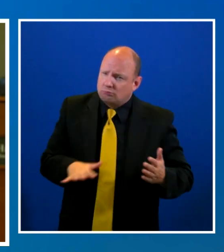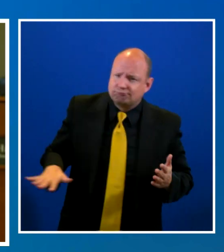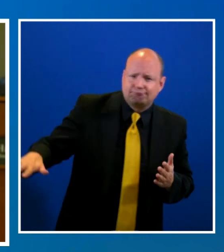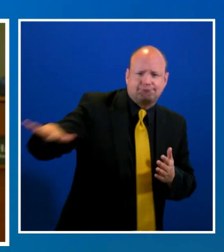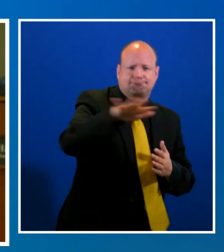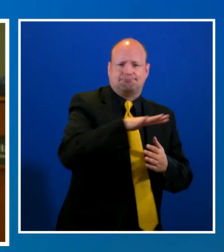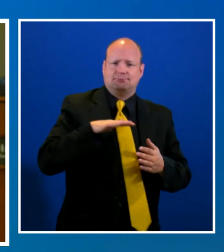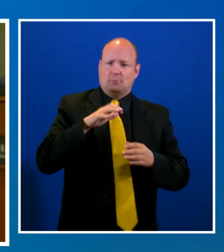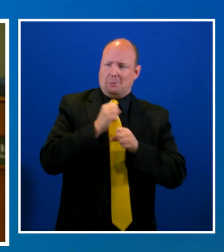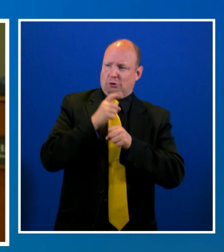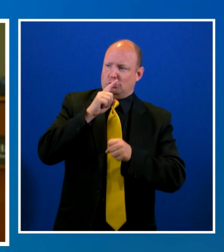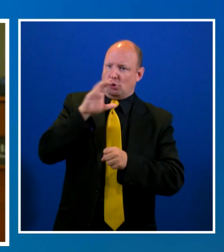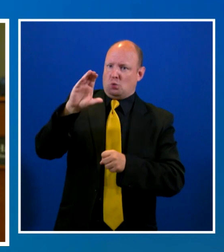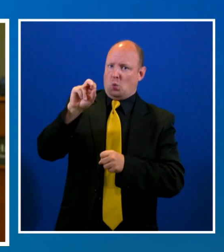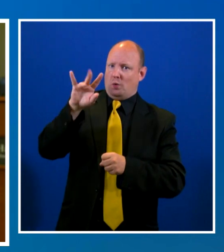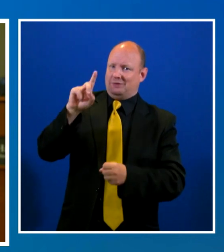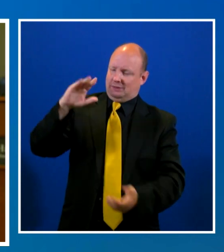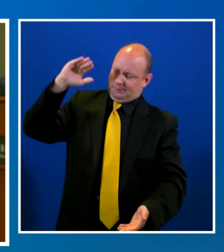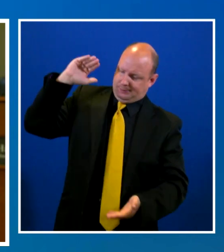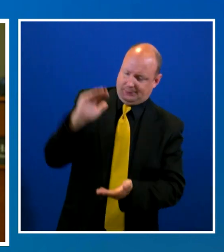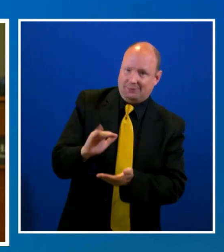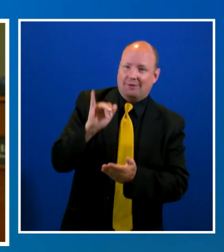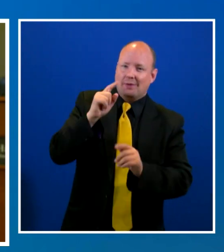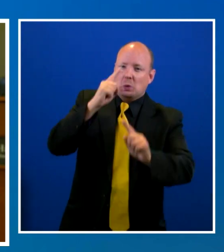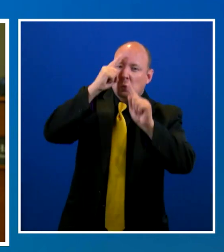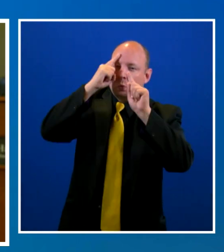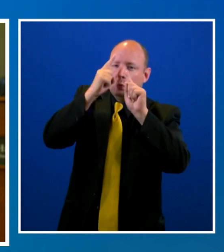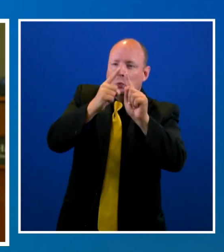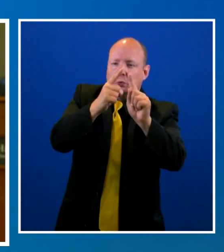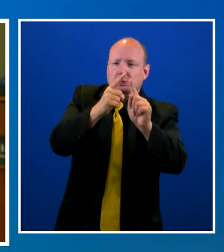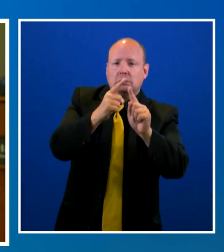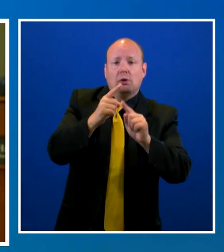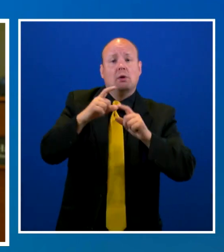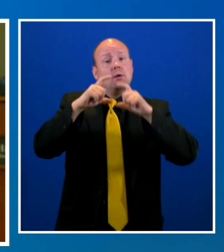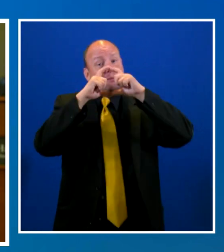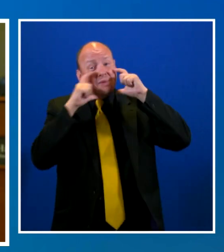Wearing a mask helps to protect yourself and each other.